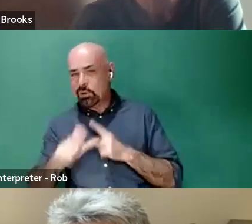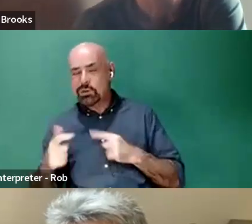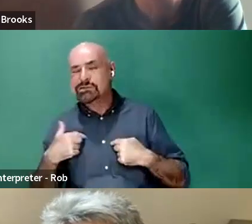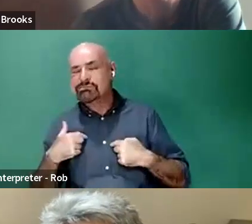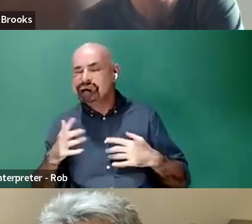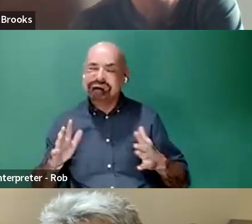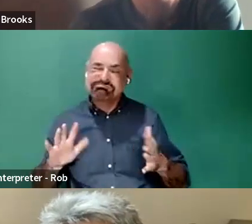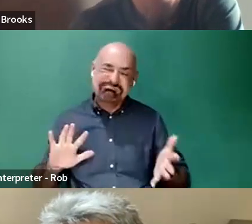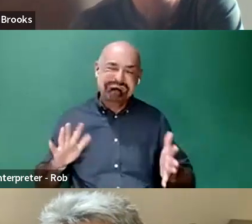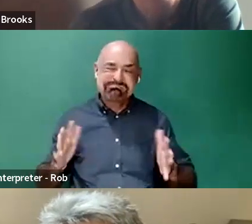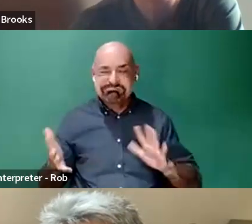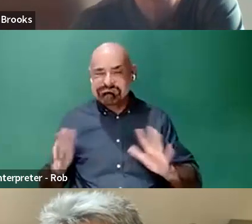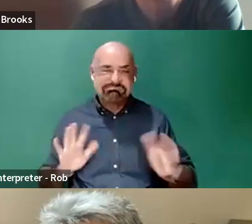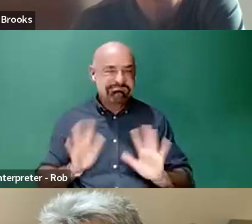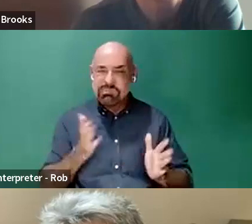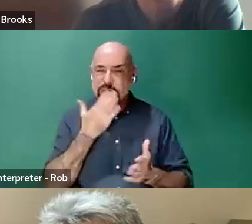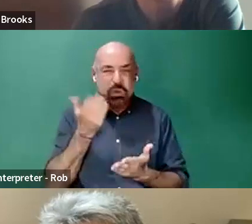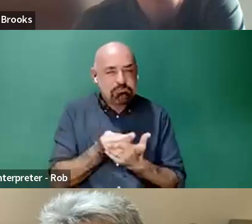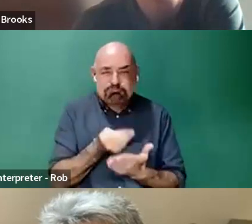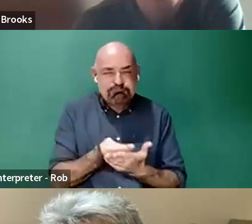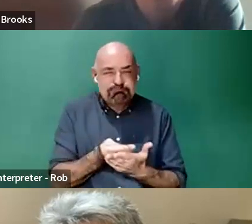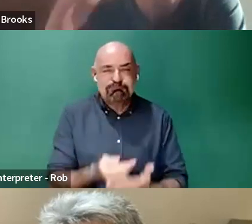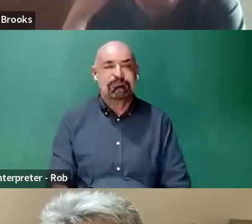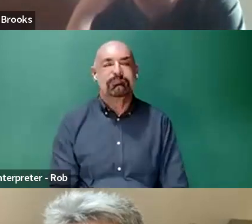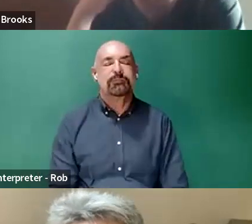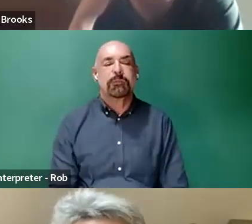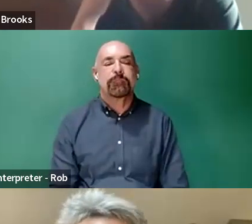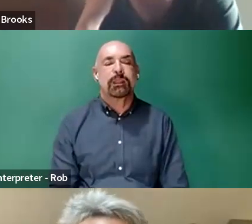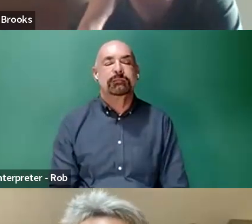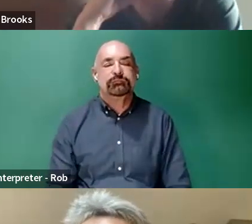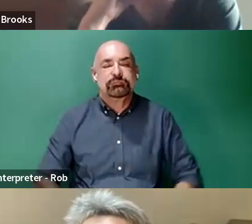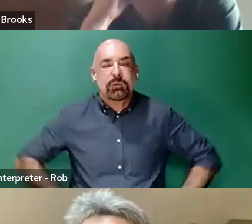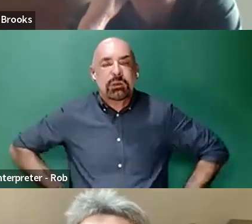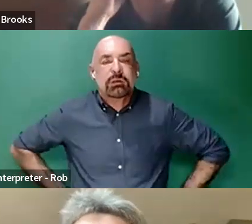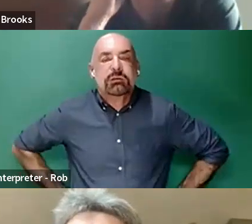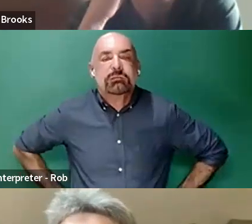I haven't got the resources to it all. No one can cover every language. There is a question as well that I saw